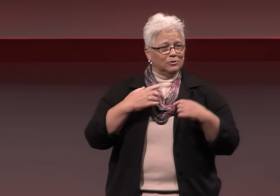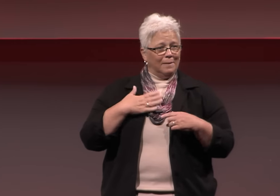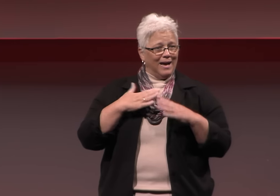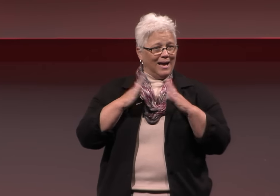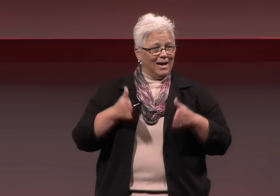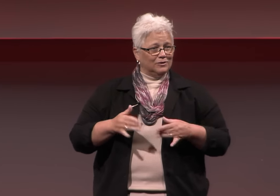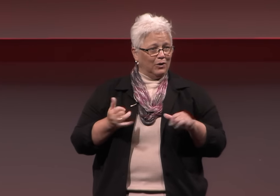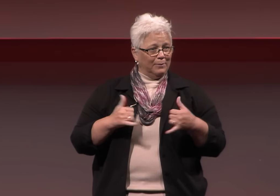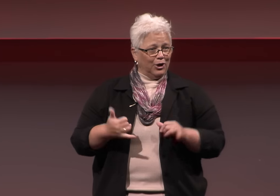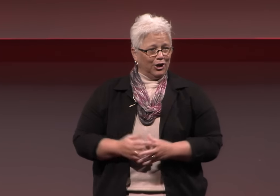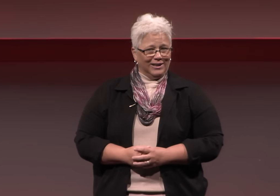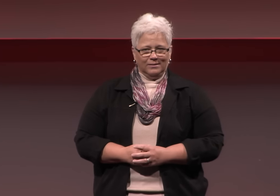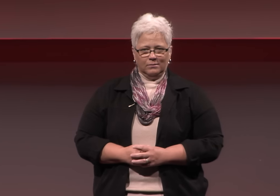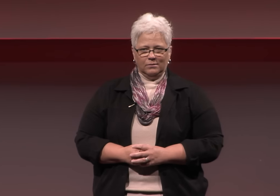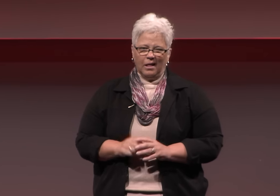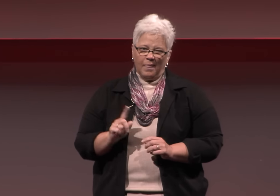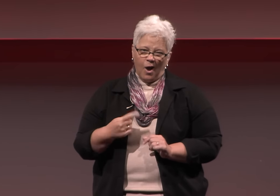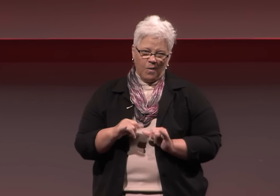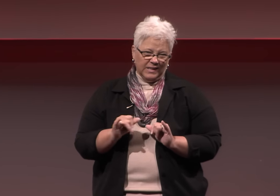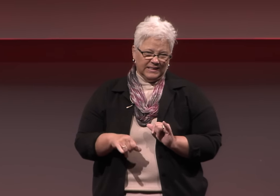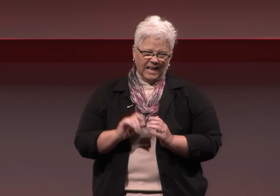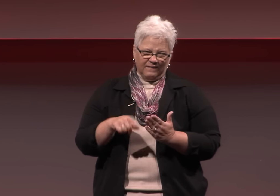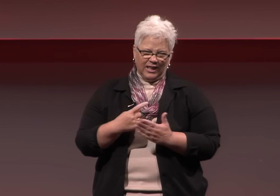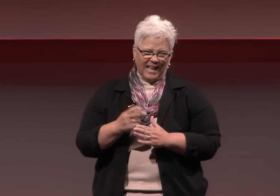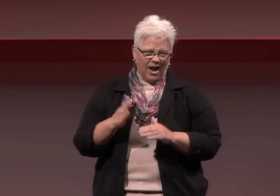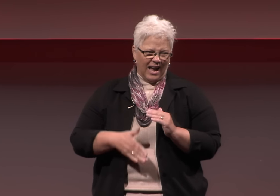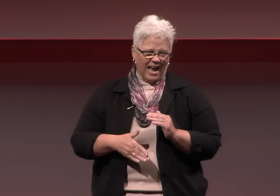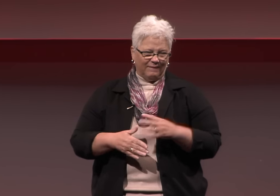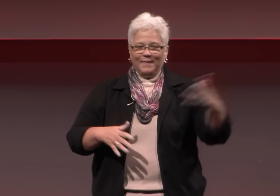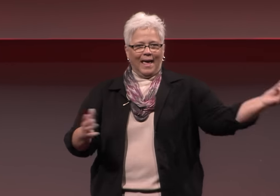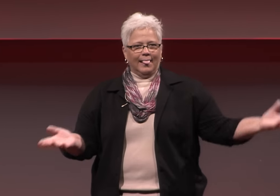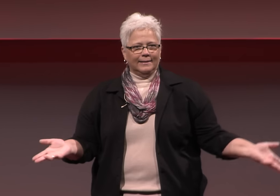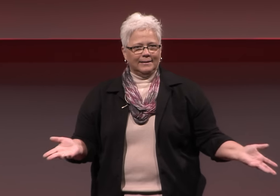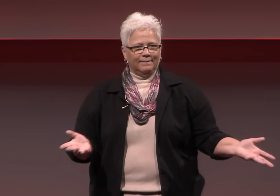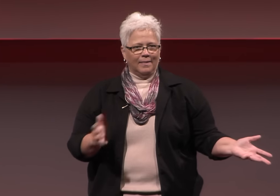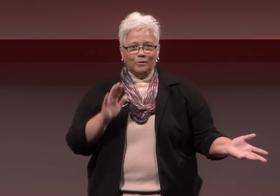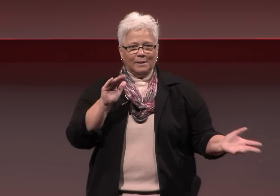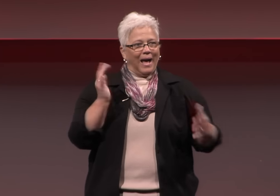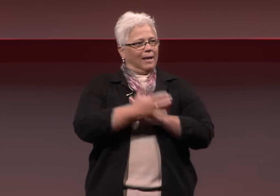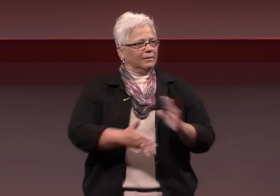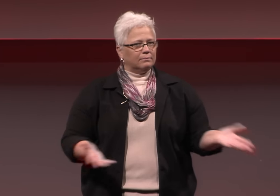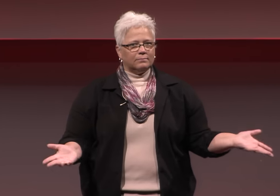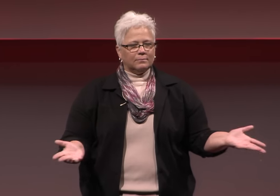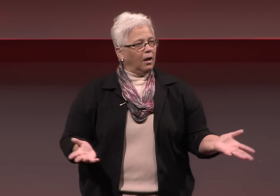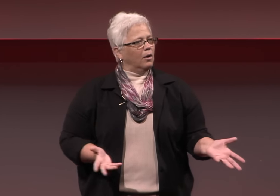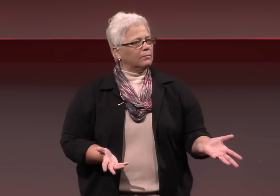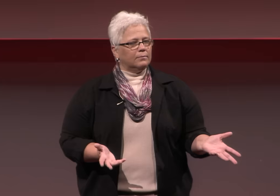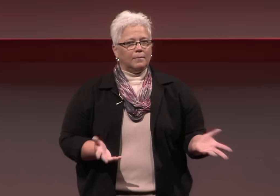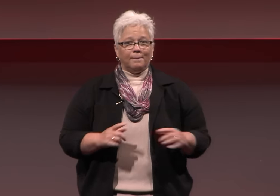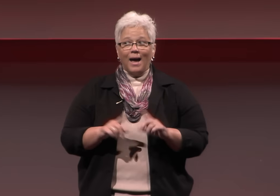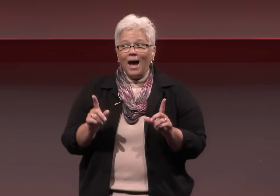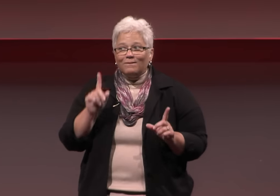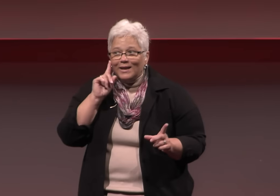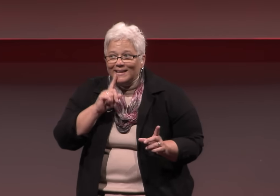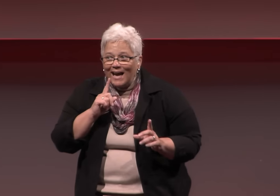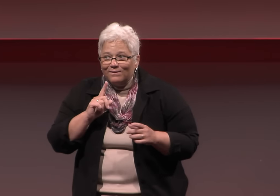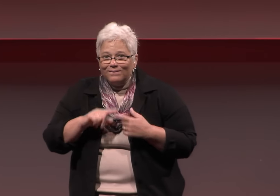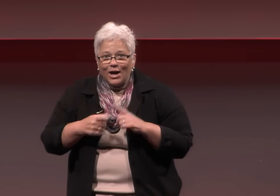If hearing friends come over to my house for a party, they'll stay about an hour, hour and a half, and they'll leave. "Bye." "Oh, okay."